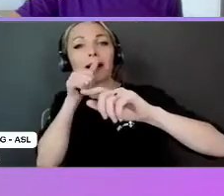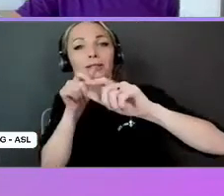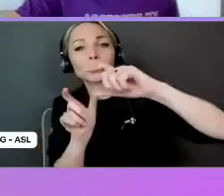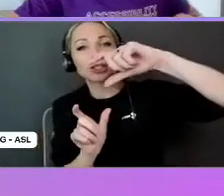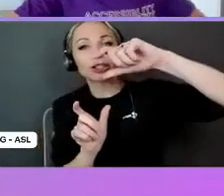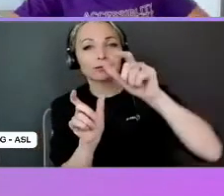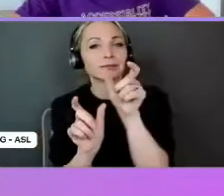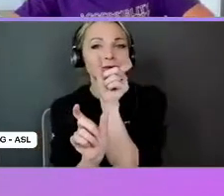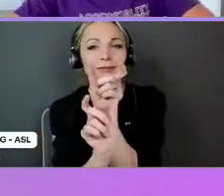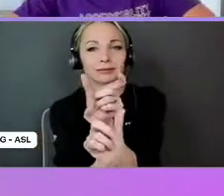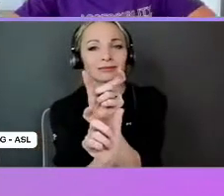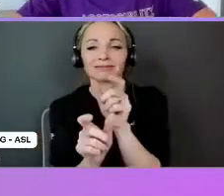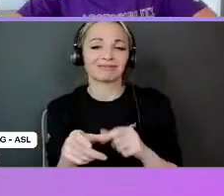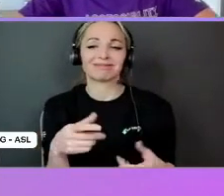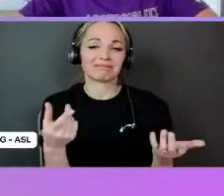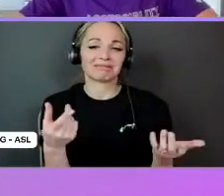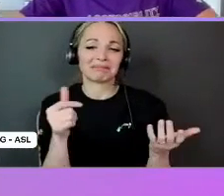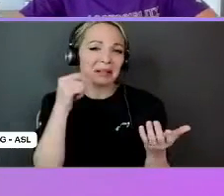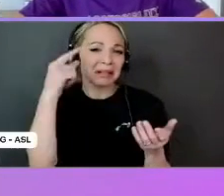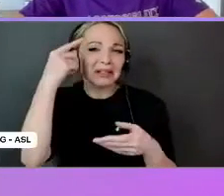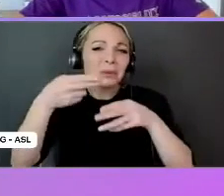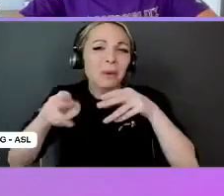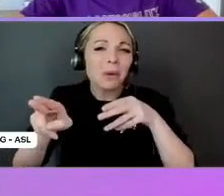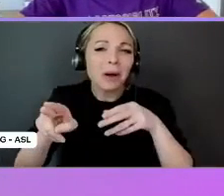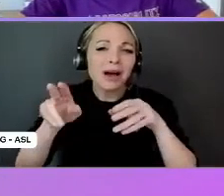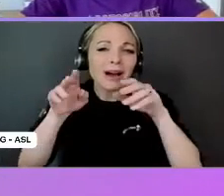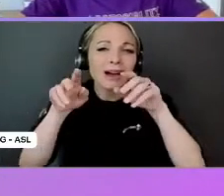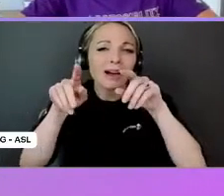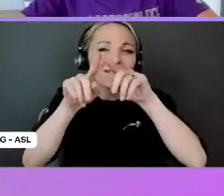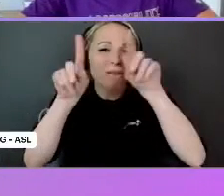[>>] Probably not. Is a short form, and it only has two. .